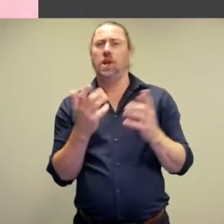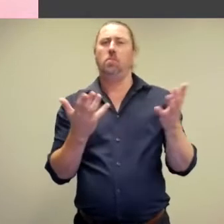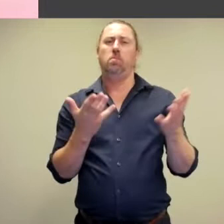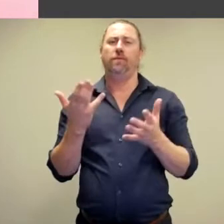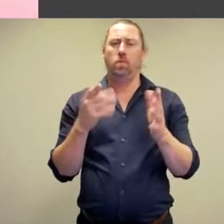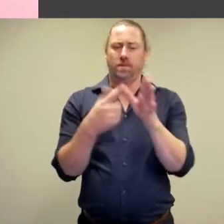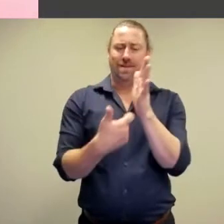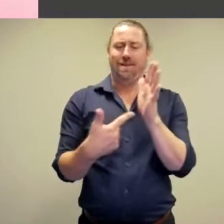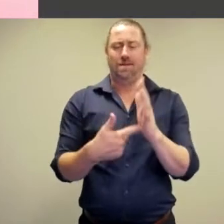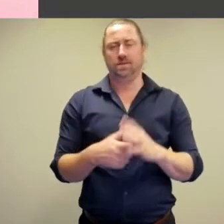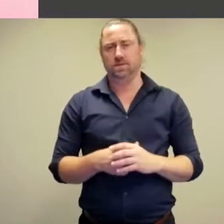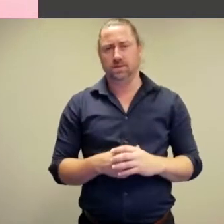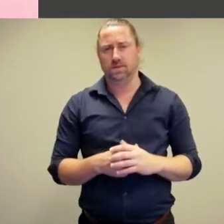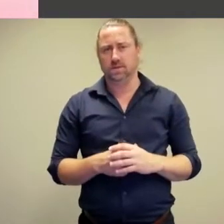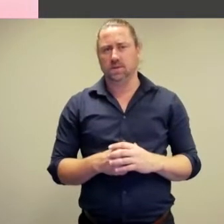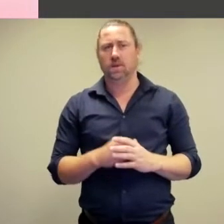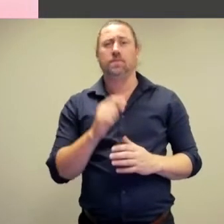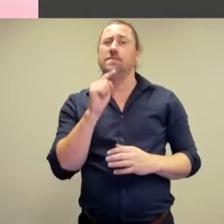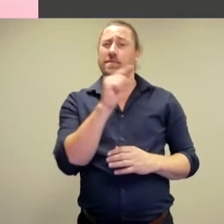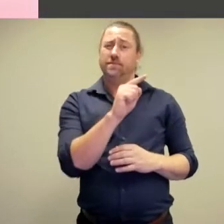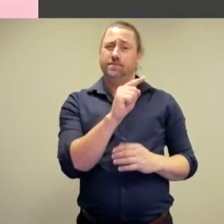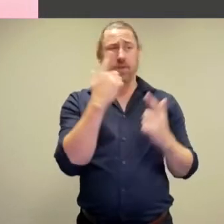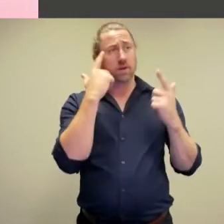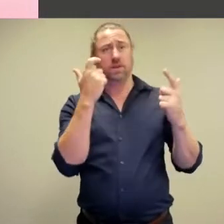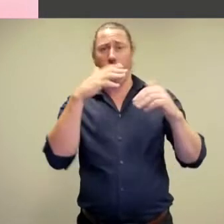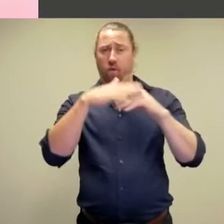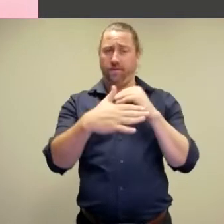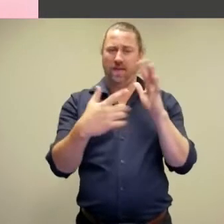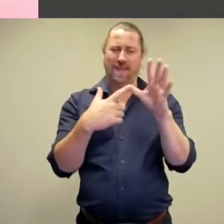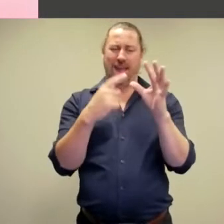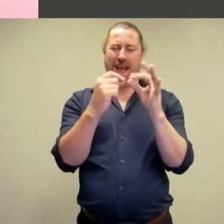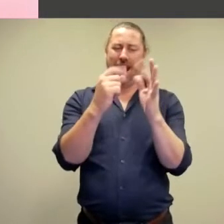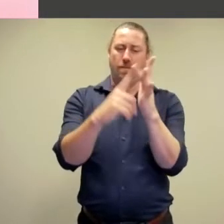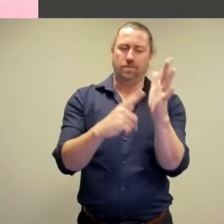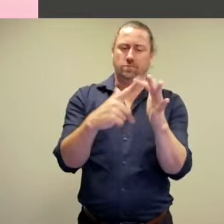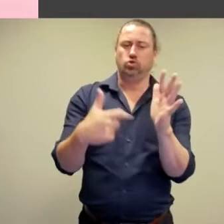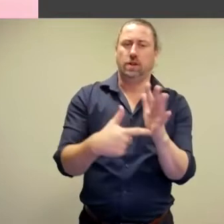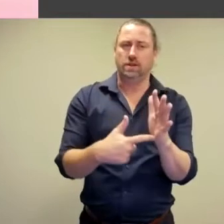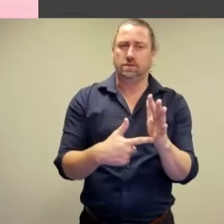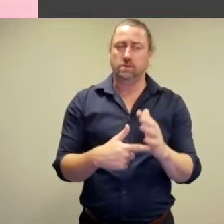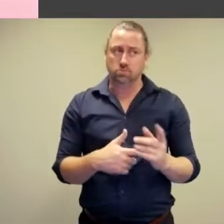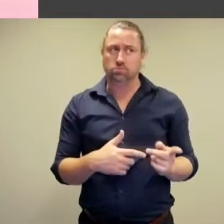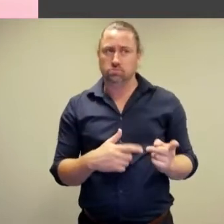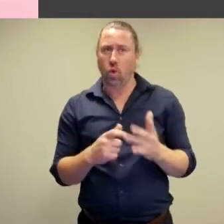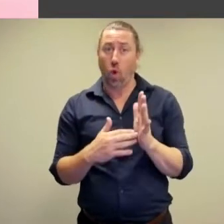And I would say that this kind of idea of the abject